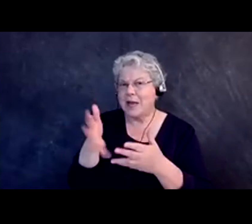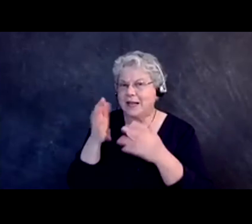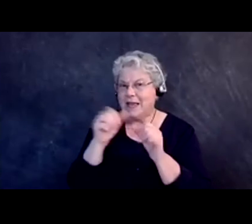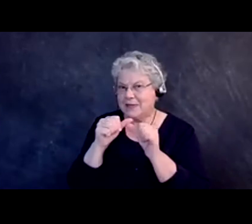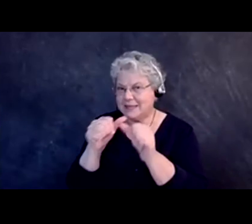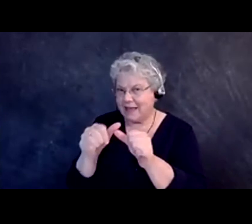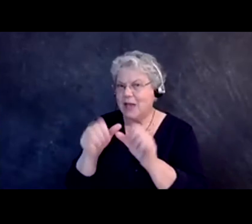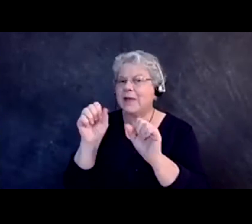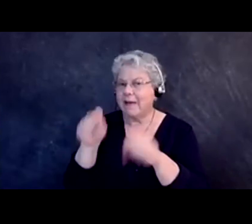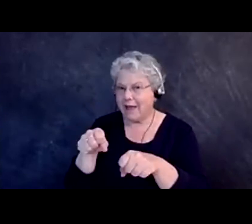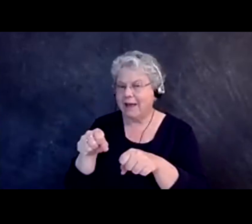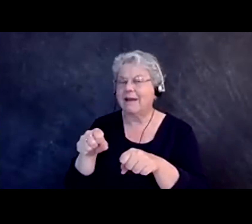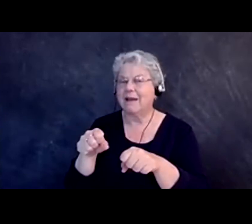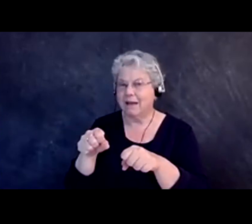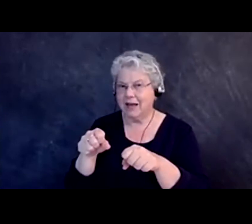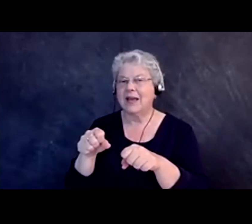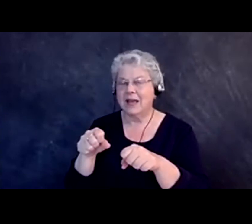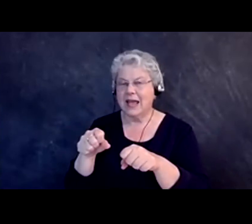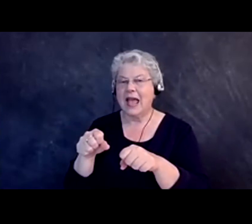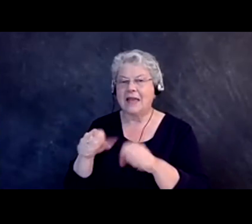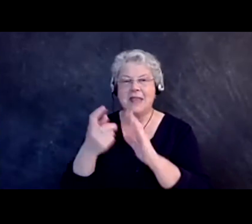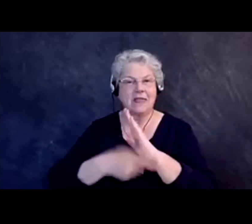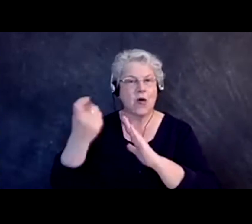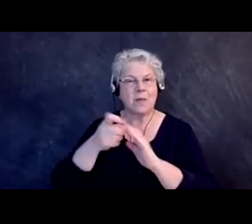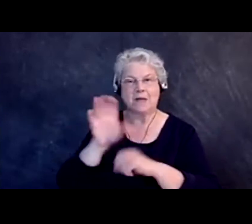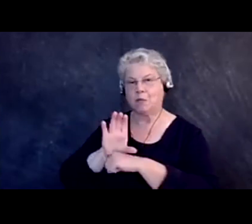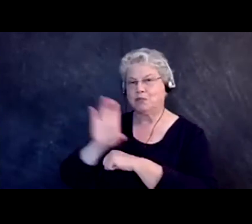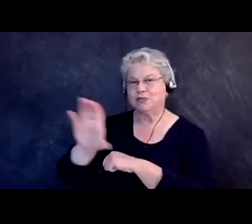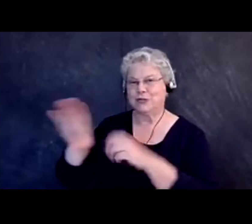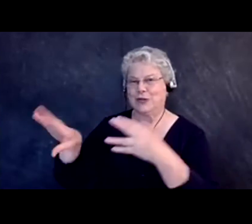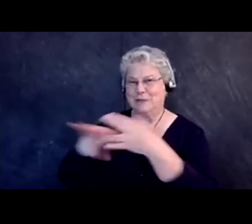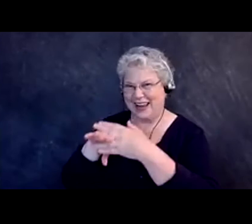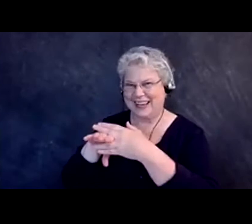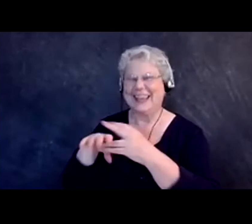chatting and then it will automatically push us to the break, but I’ll stay and answer Jeannie’s